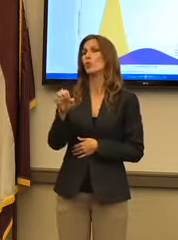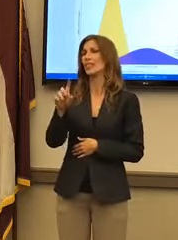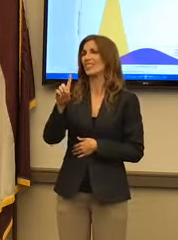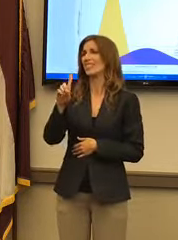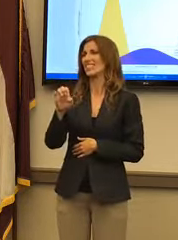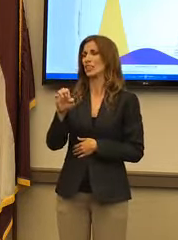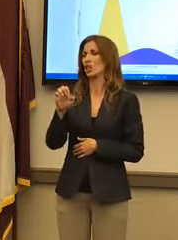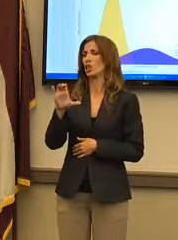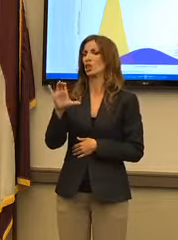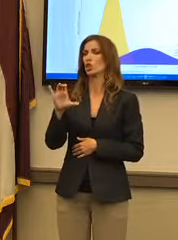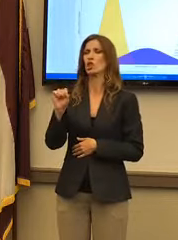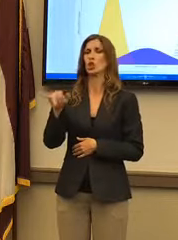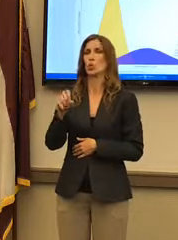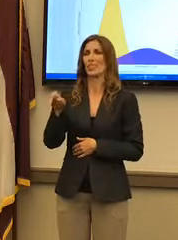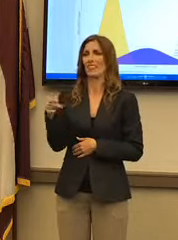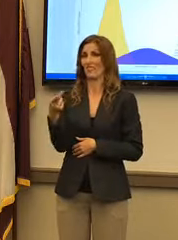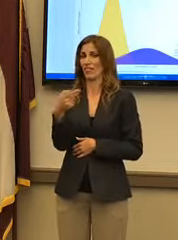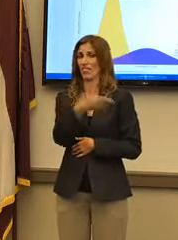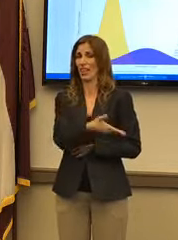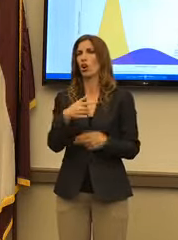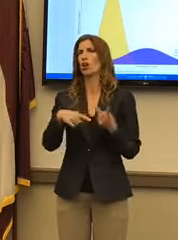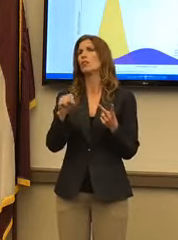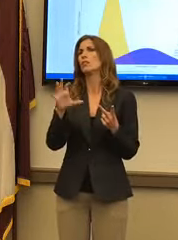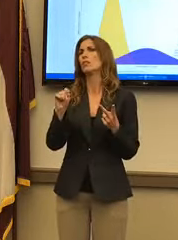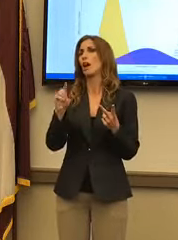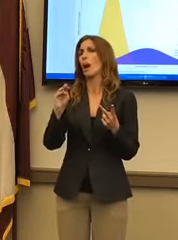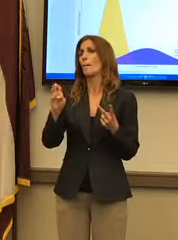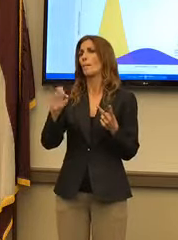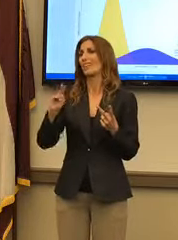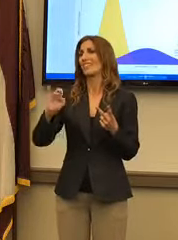and chief medical director and Dr. Scott McNeil the president and CEO